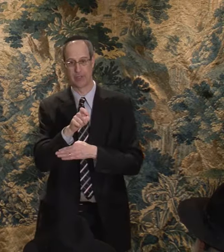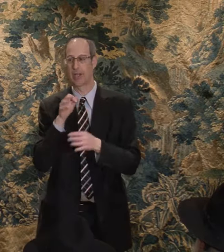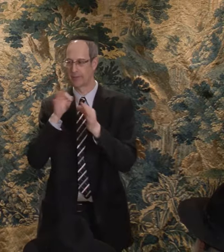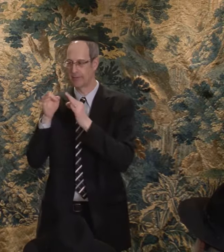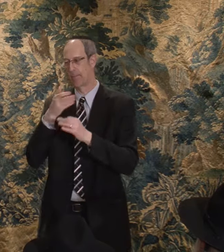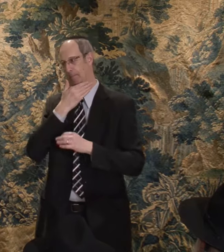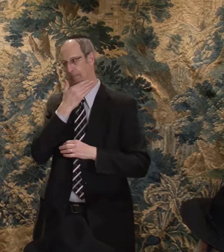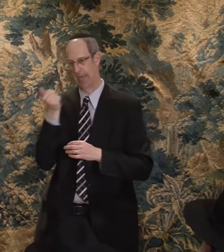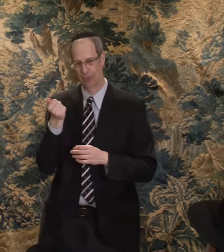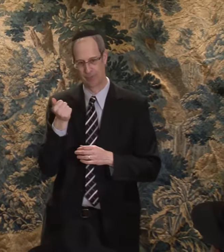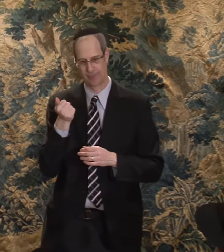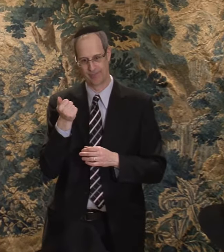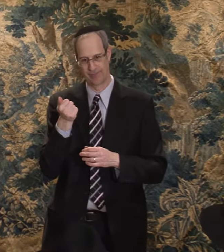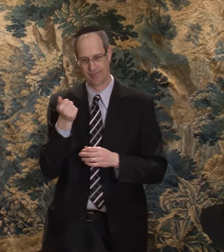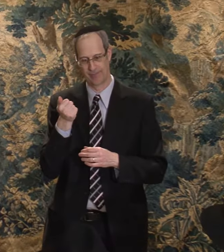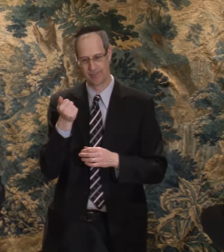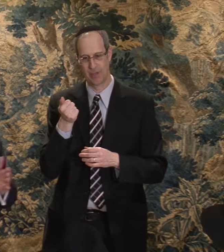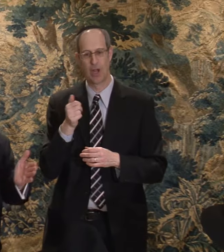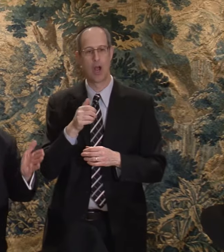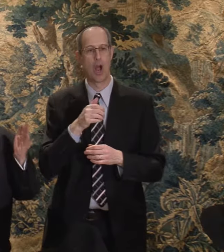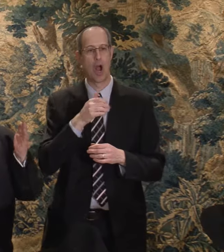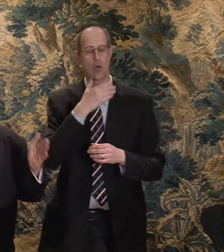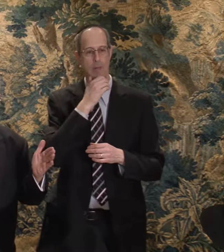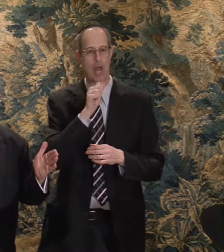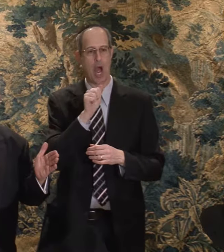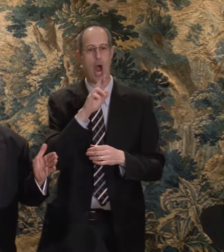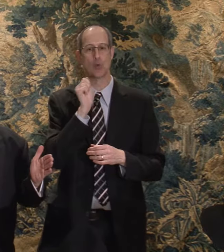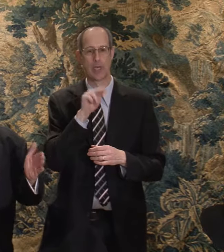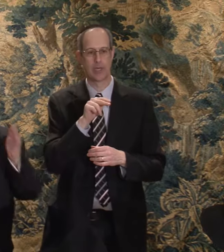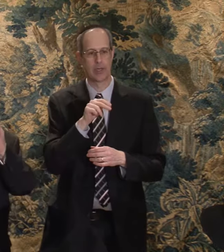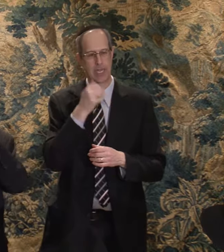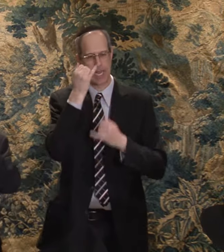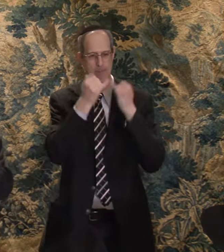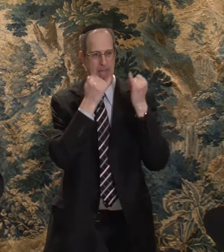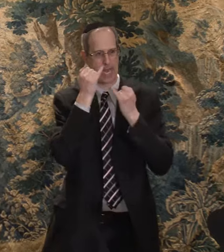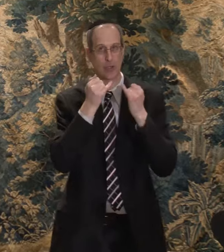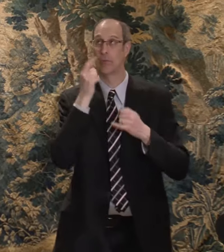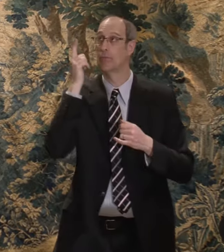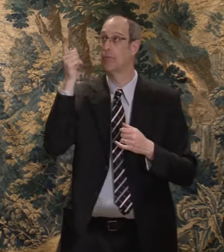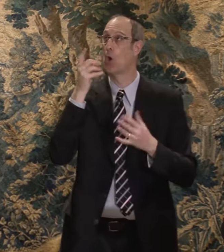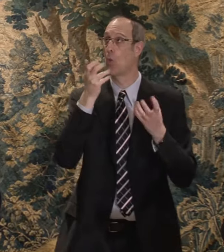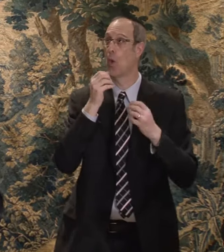the casa roth IRA s imagine if the Rabbani slalom wanted to teach Claudia